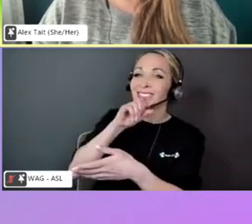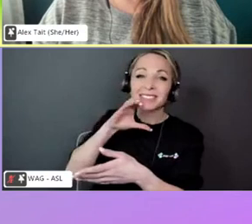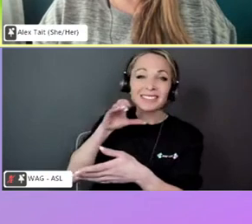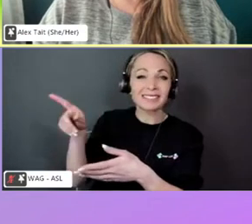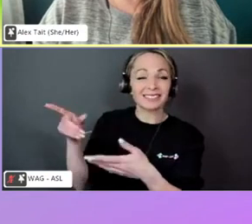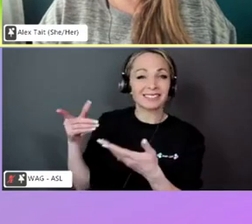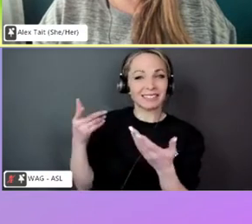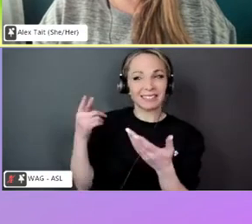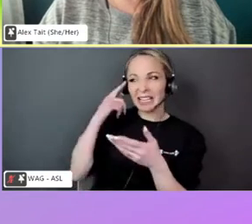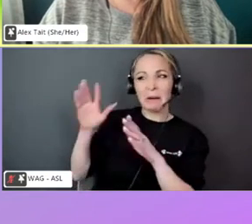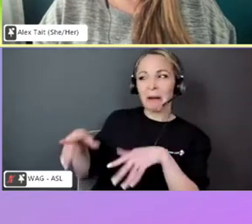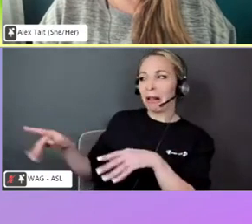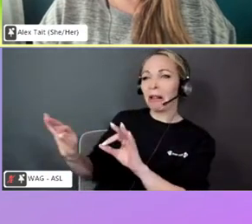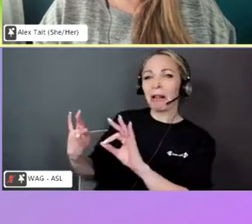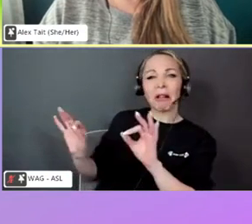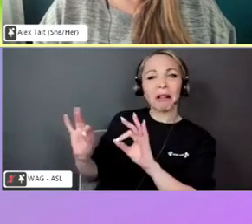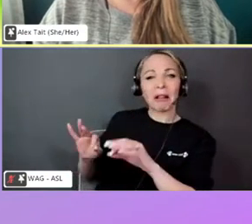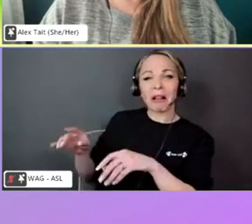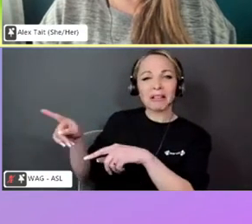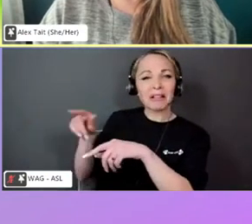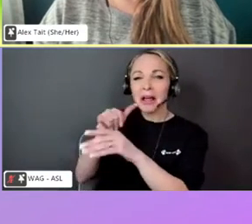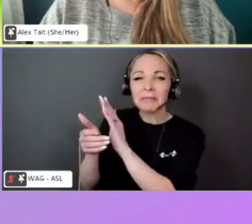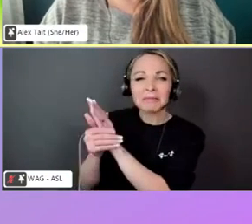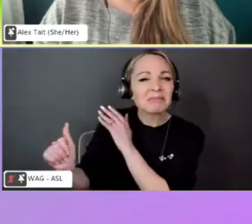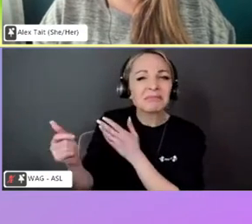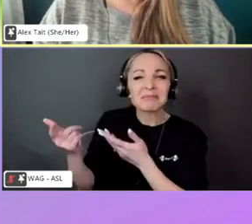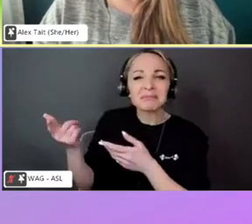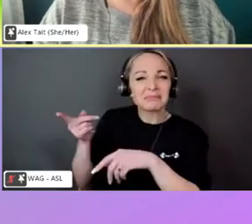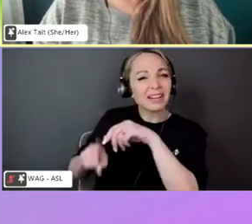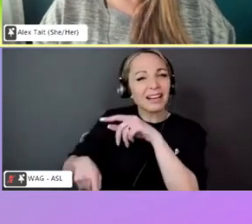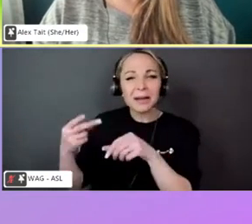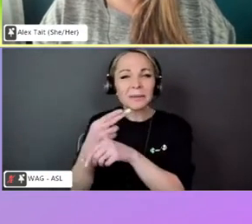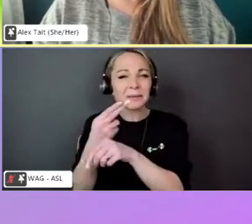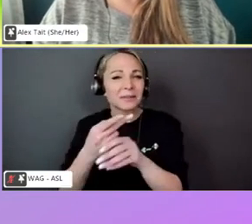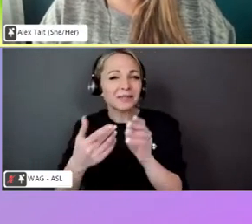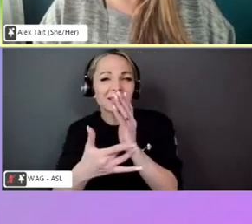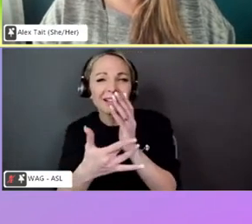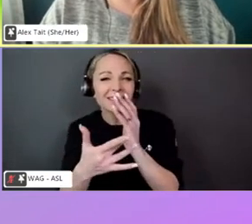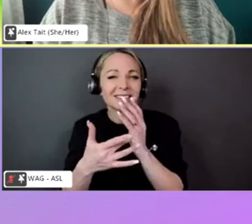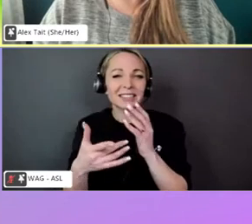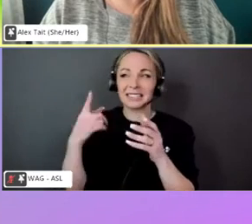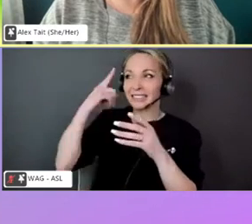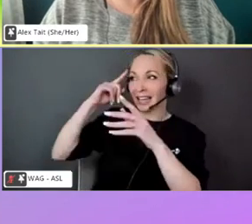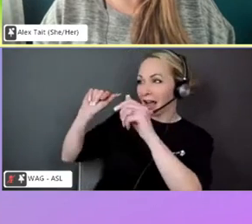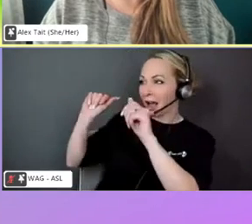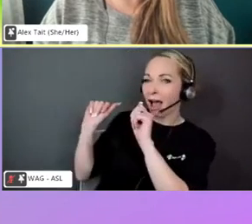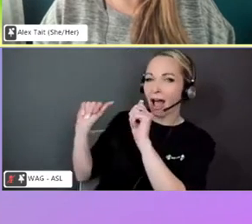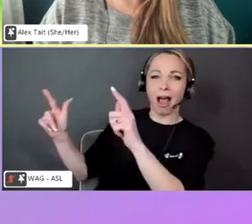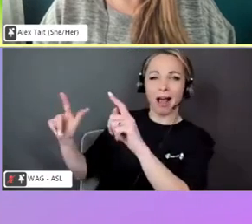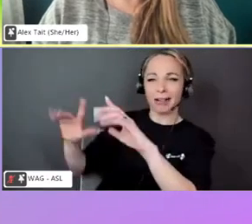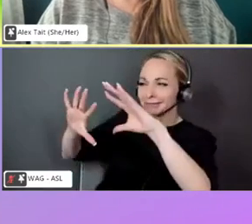There's bias and stereotype views of older assumption people. The that folks are less interested or capable of